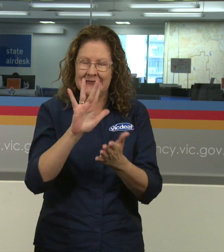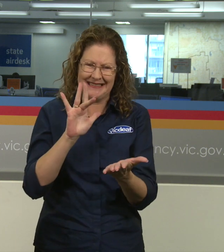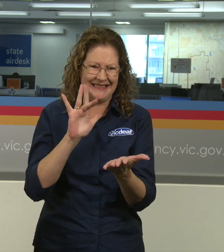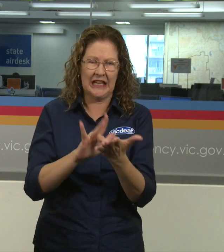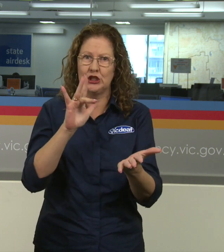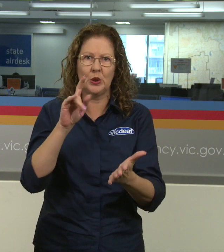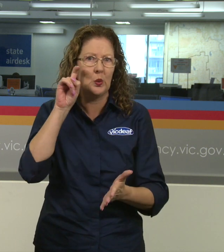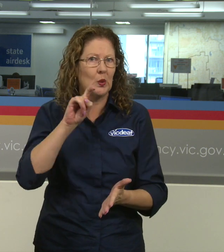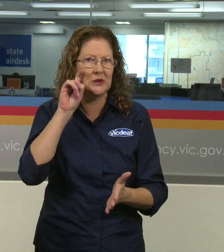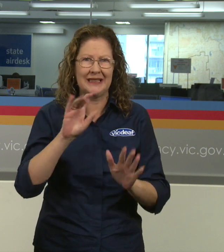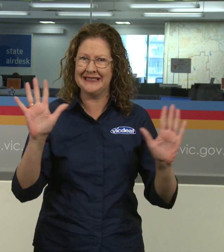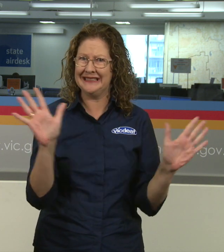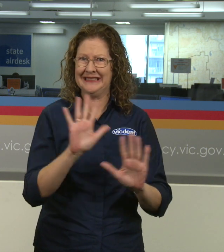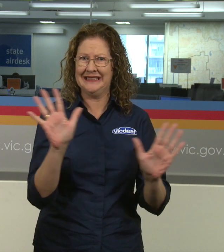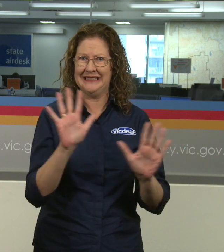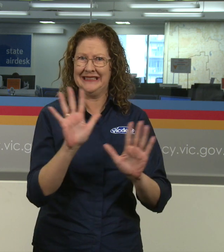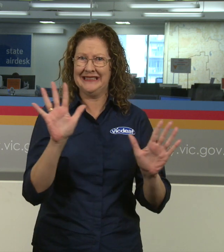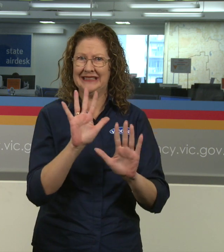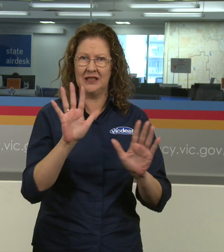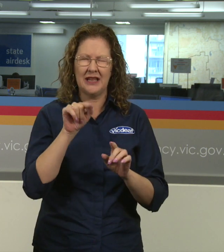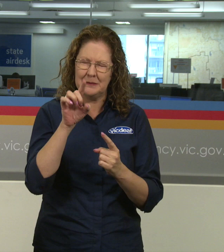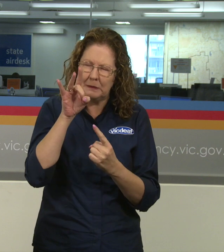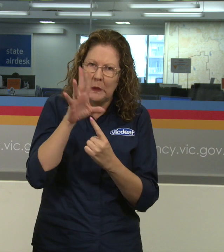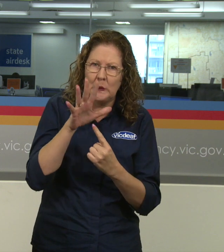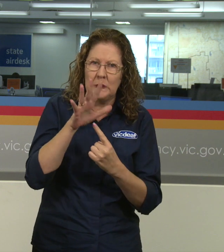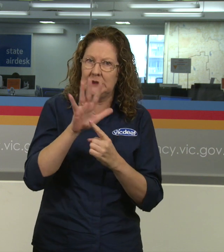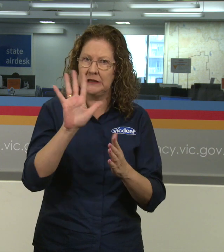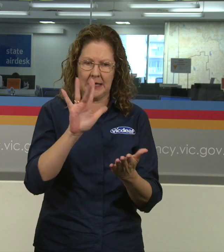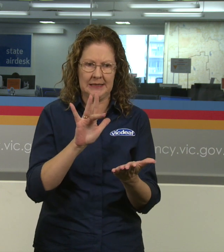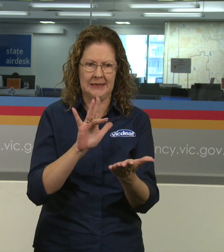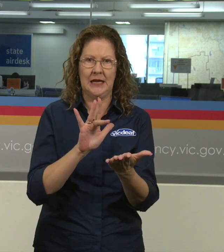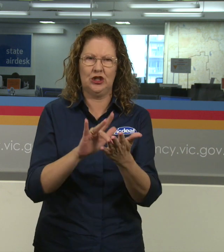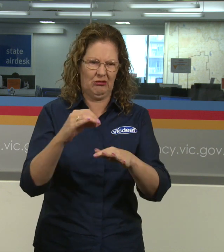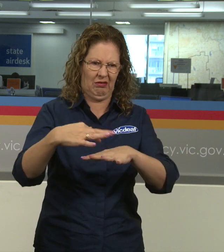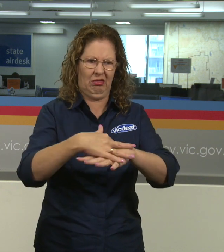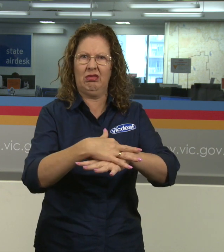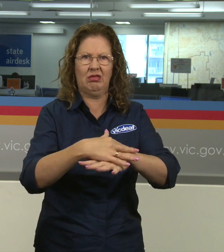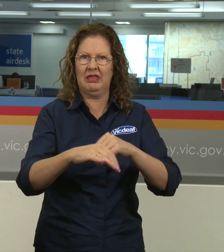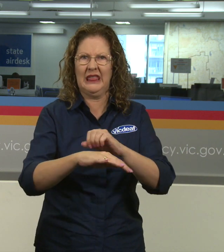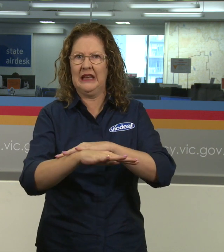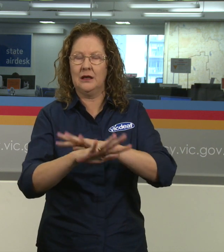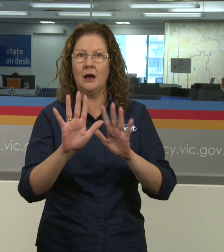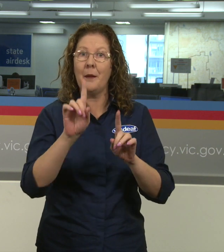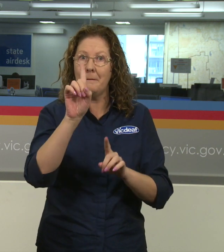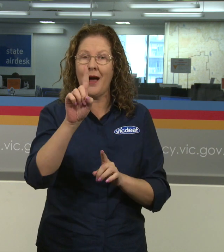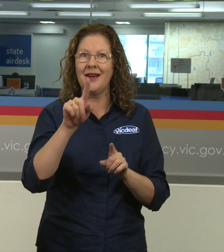It’s a most important safety message of it all. But, it’s also important to understand that there’s many things to do in Northern Victoria